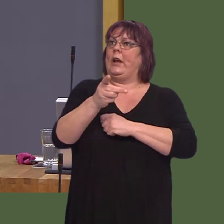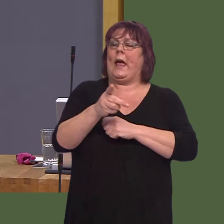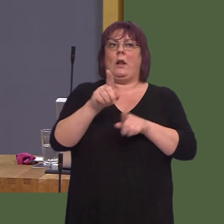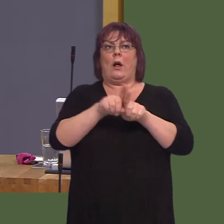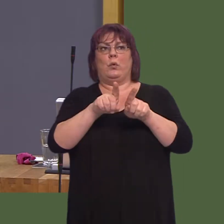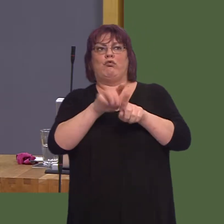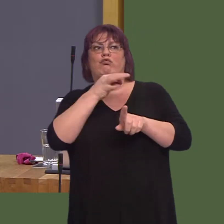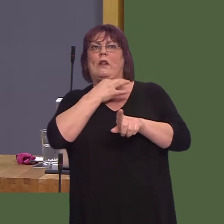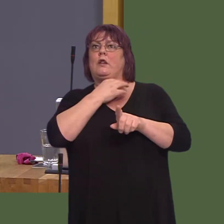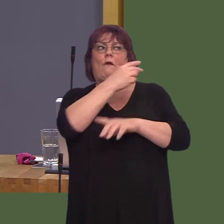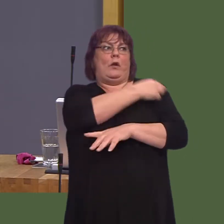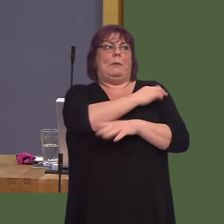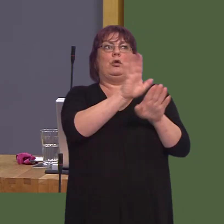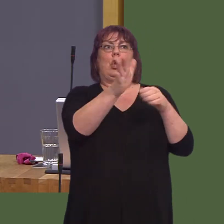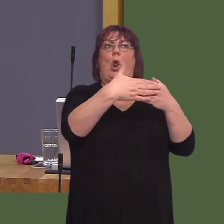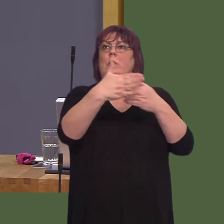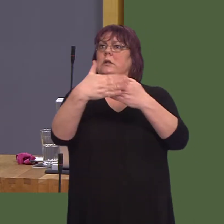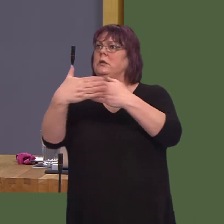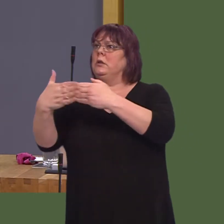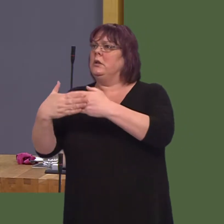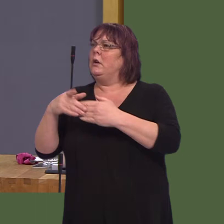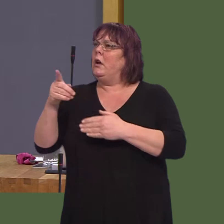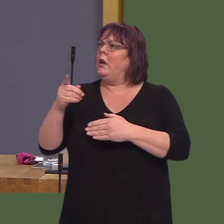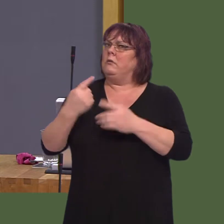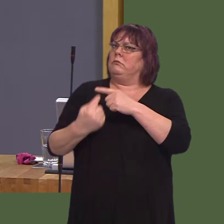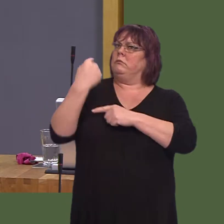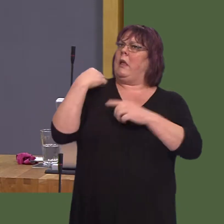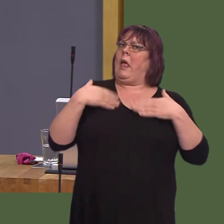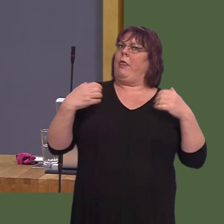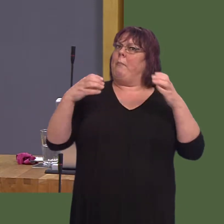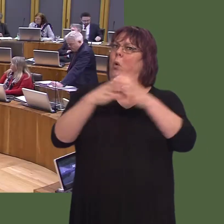closures. Was the health board being honest about its last reconfiguration?